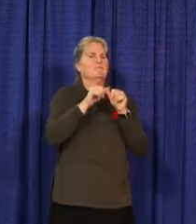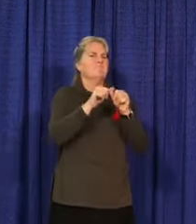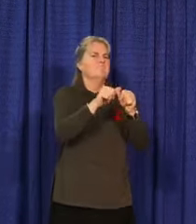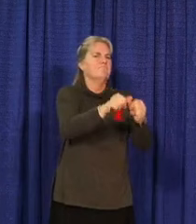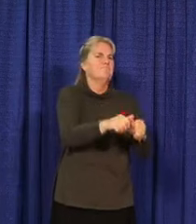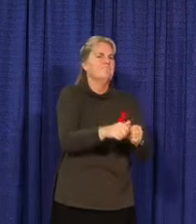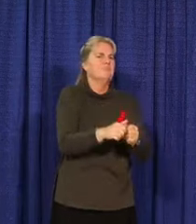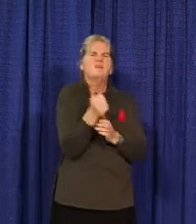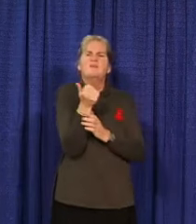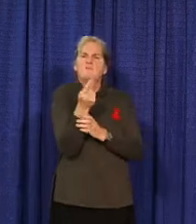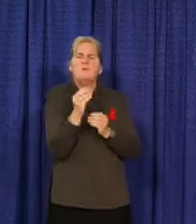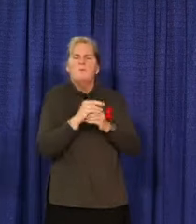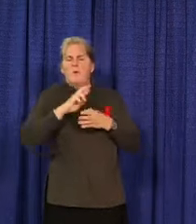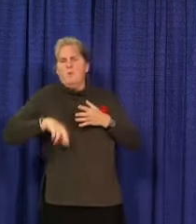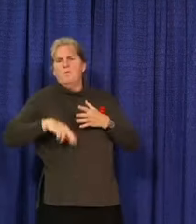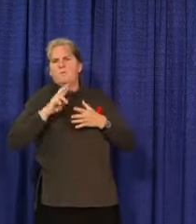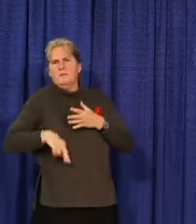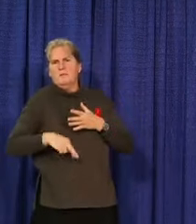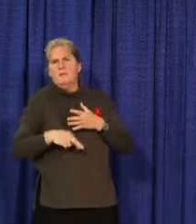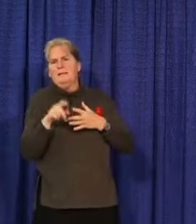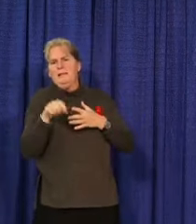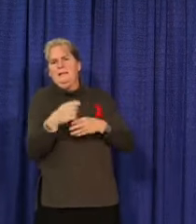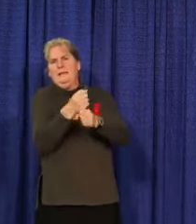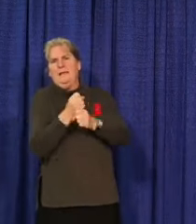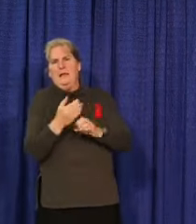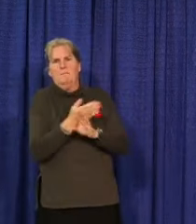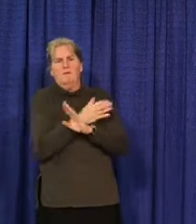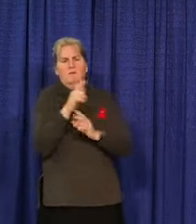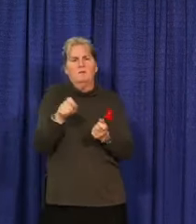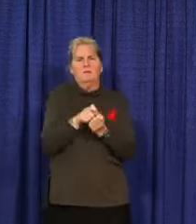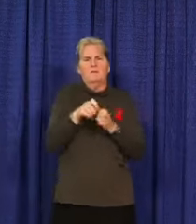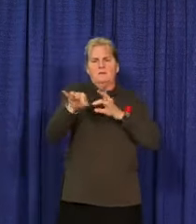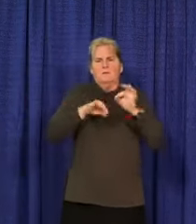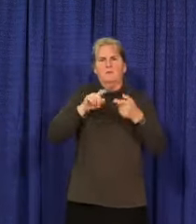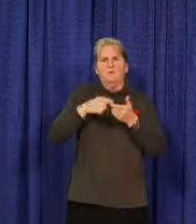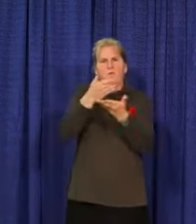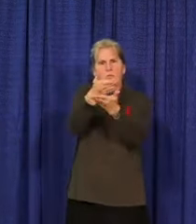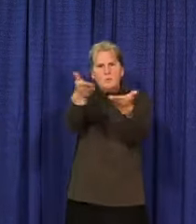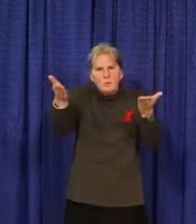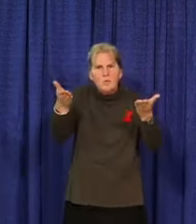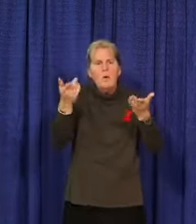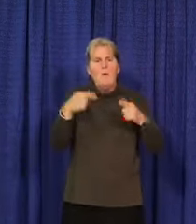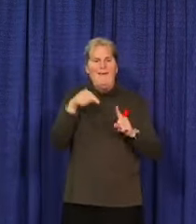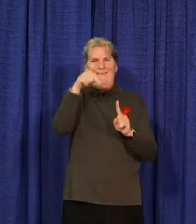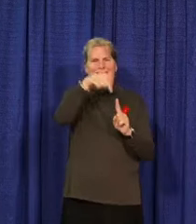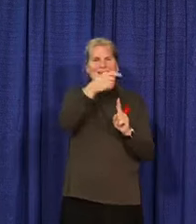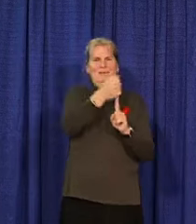We still need to see a few contact test results before I can give you more specific information on the current